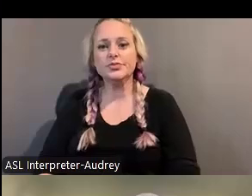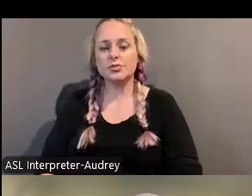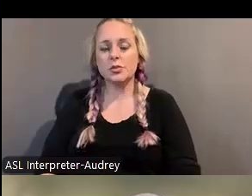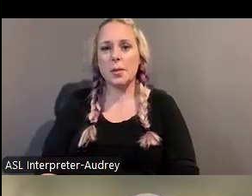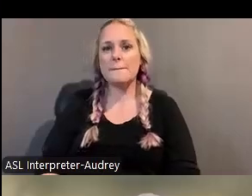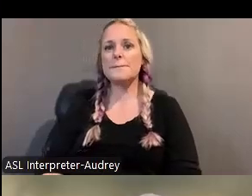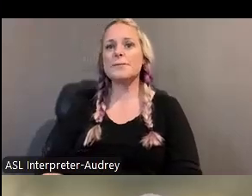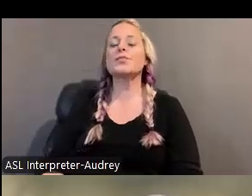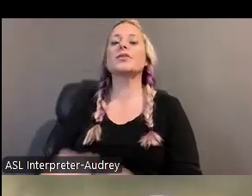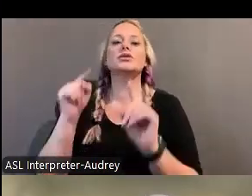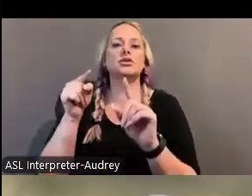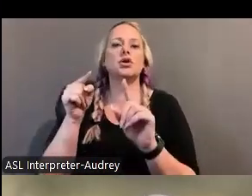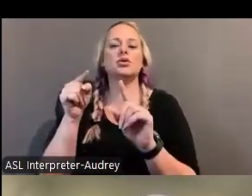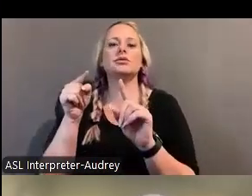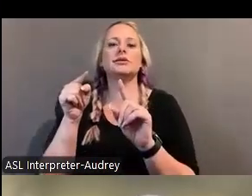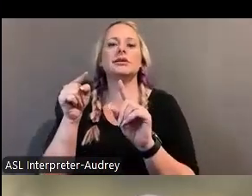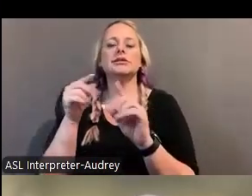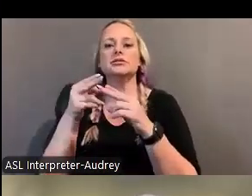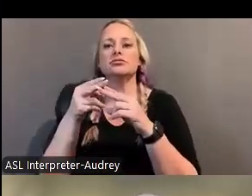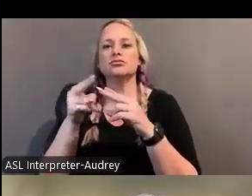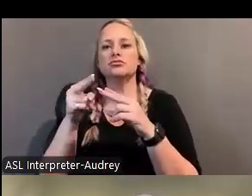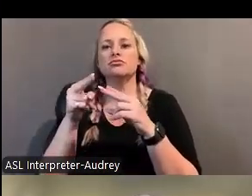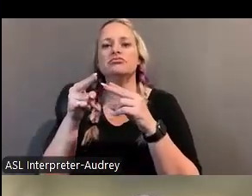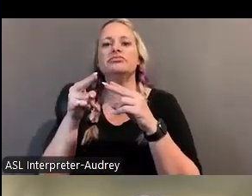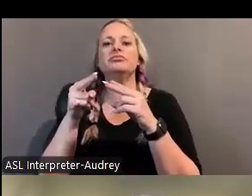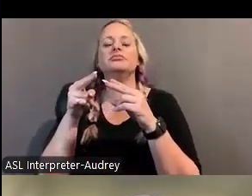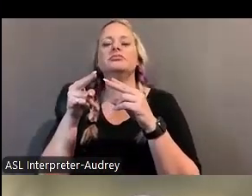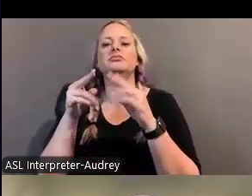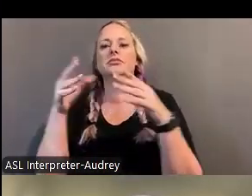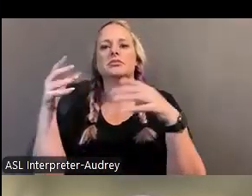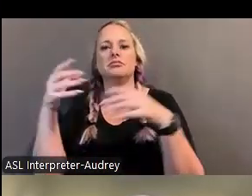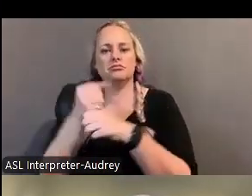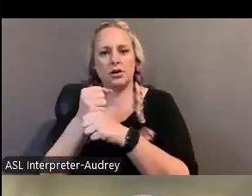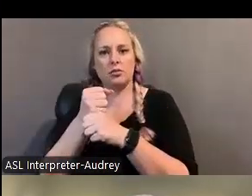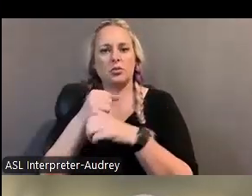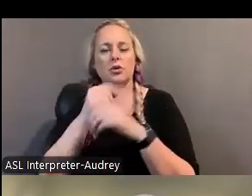this is a quick table of contents. It goes over the different things that we're going to go over